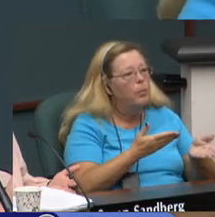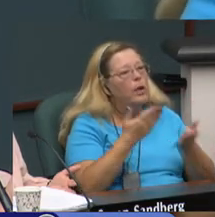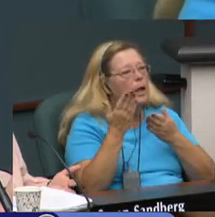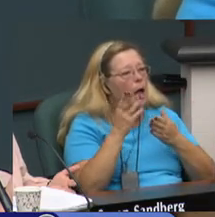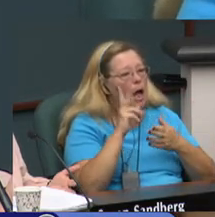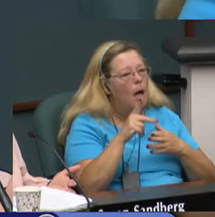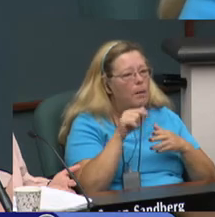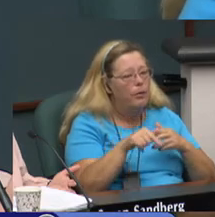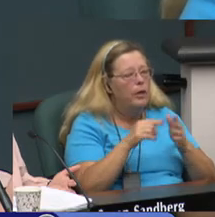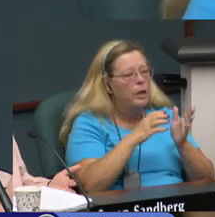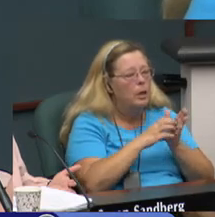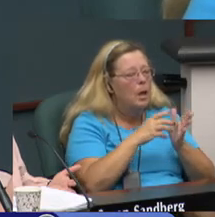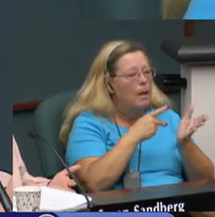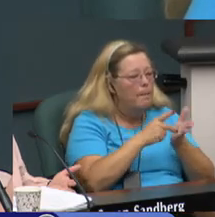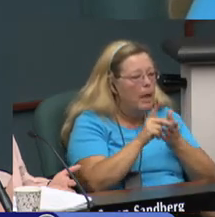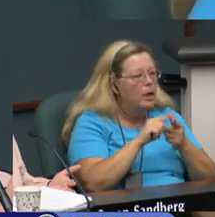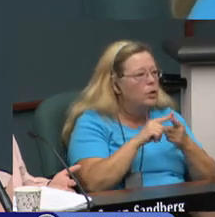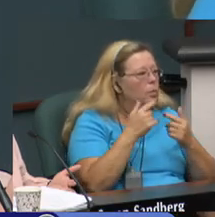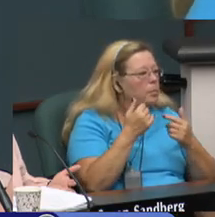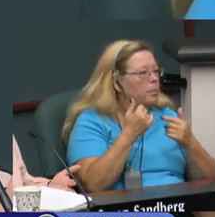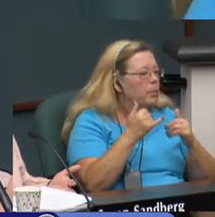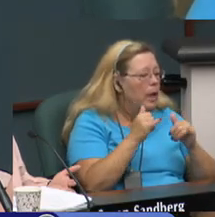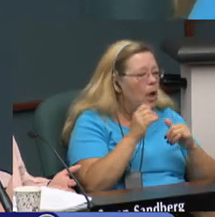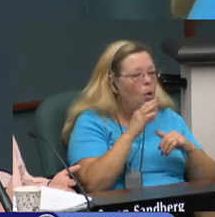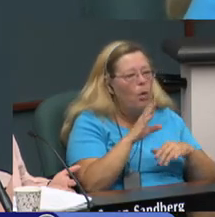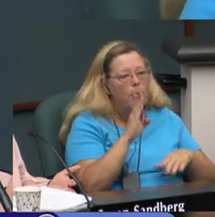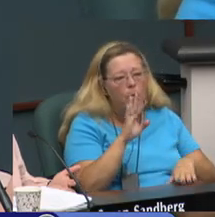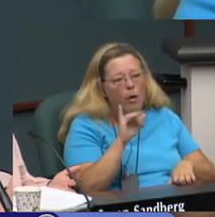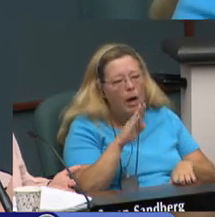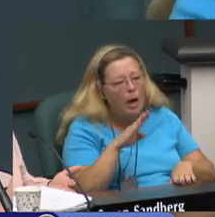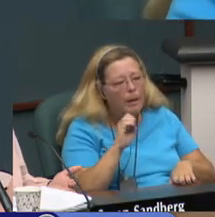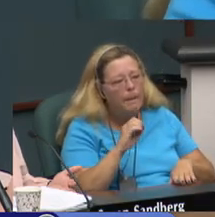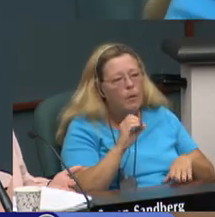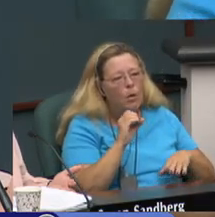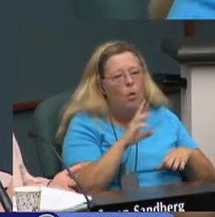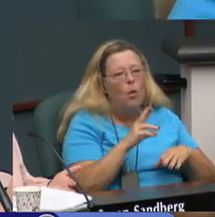pay-to-play or that it's somehow a bribe or and so I just want to give you an